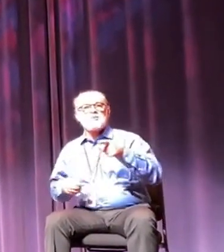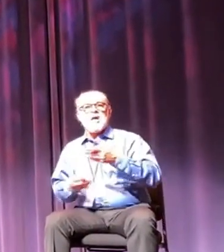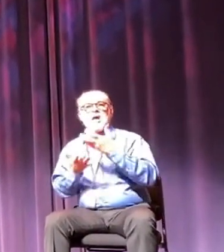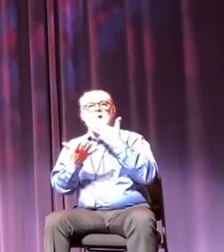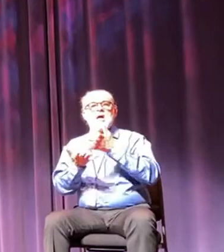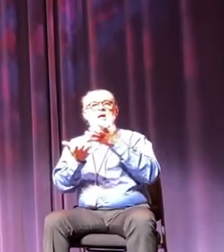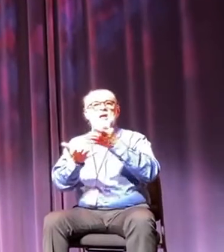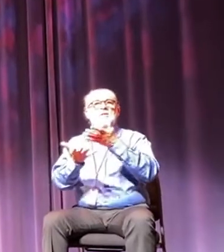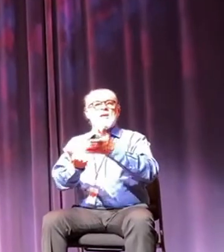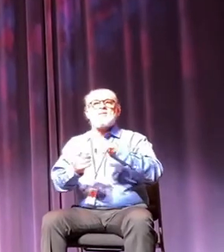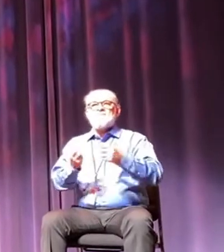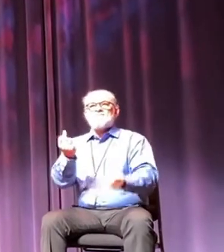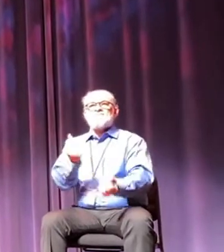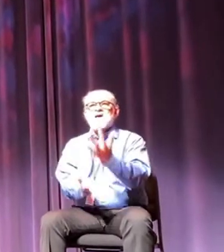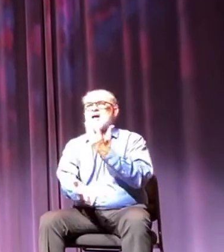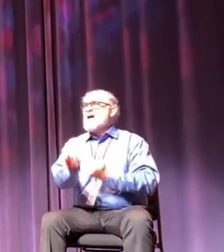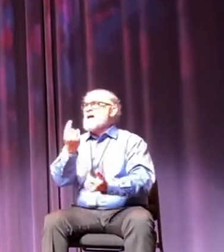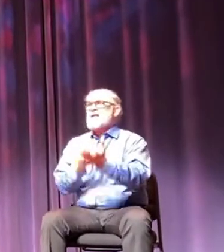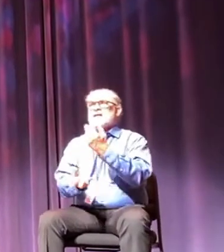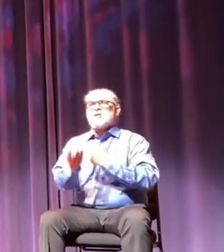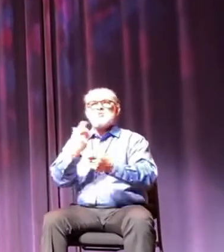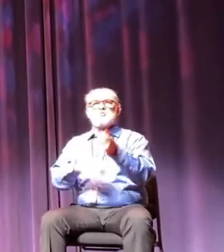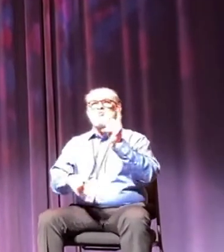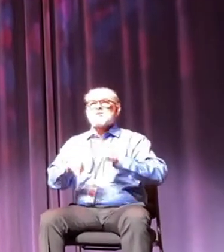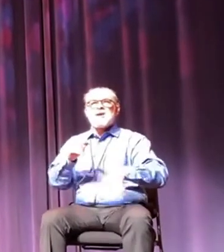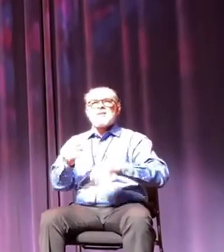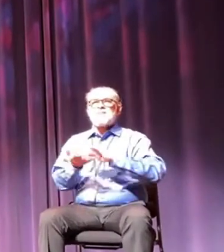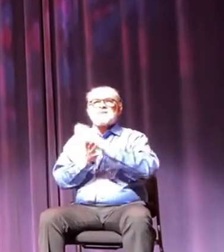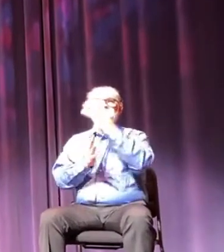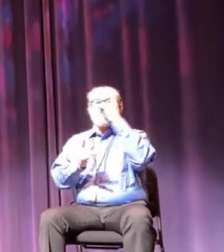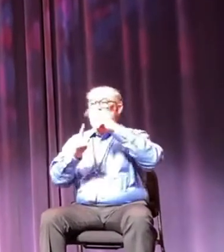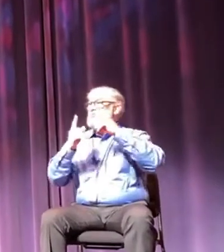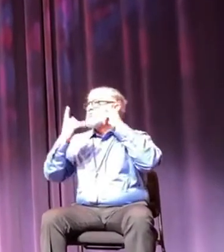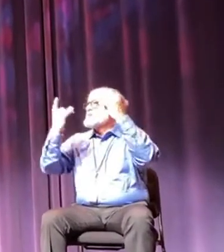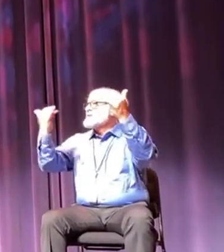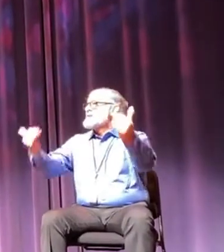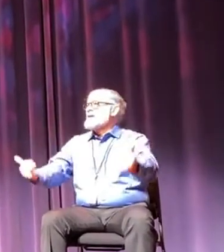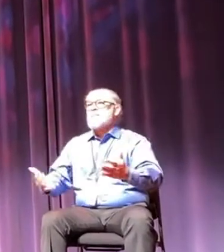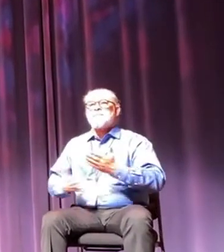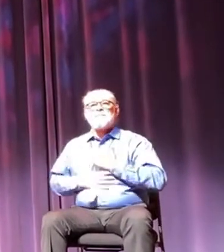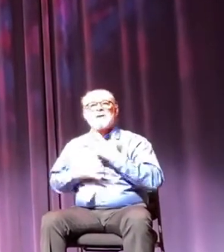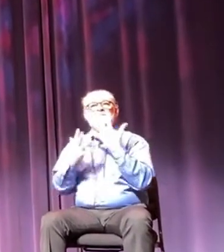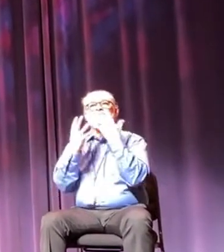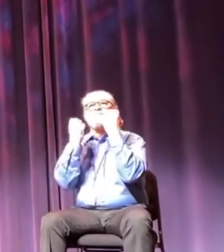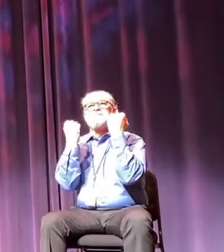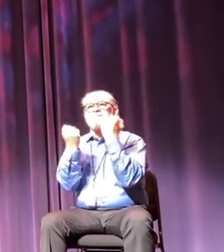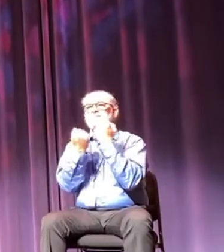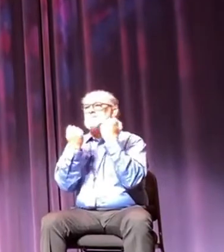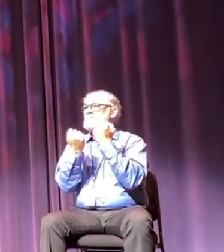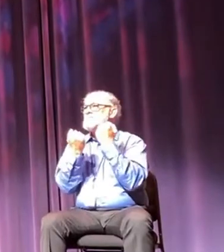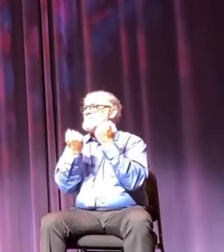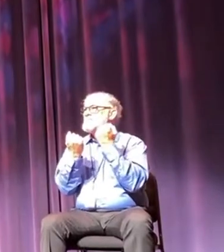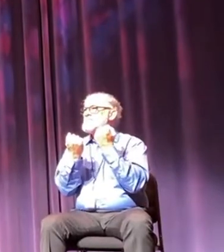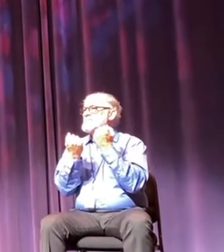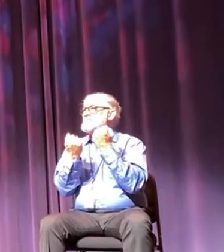Limbs bonfire, flip sheets, you can't reverse sick. Today my beloved, we don't want to.